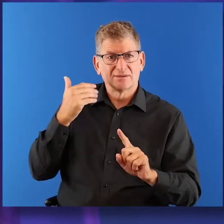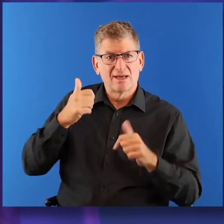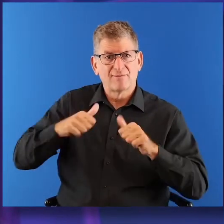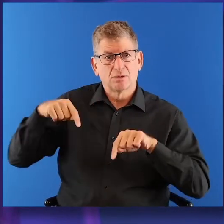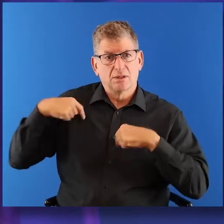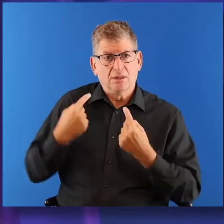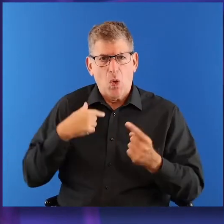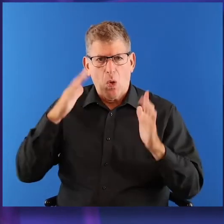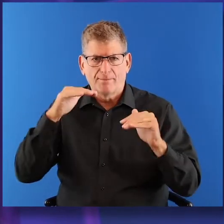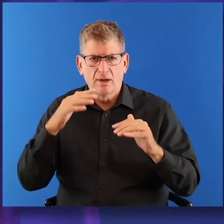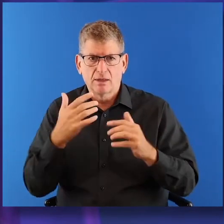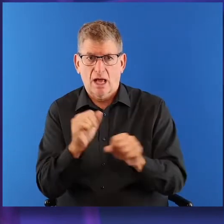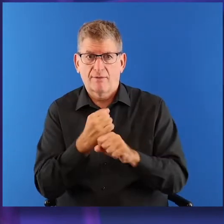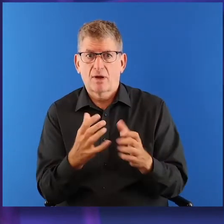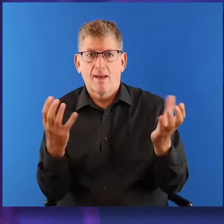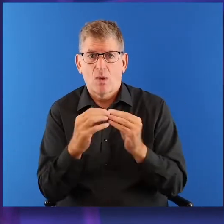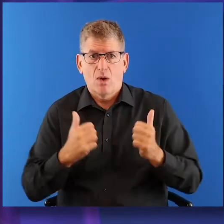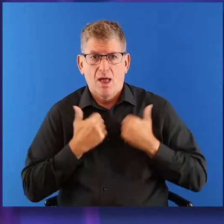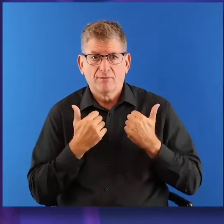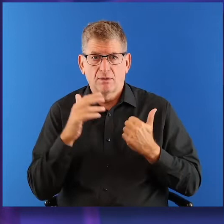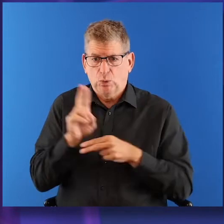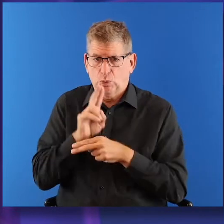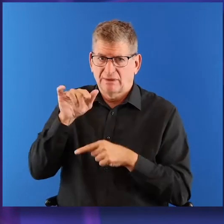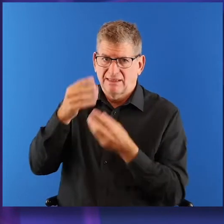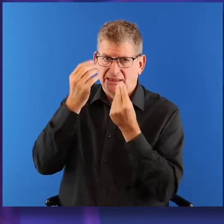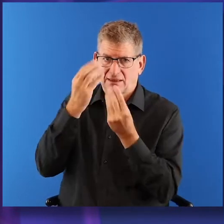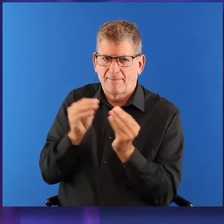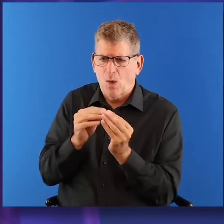Well, so you've said before